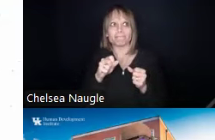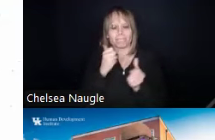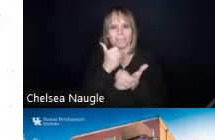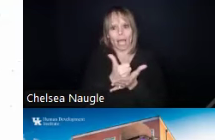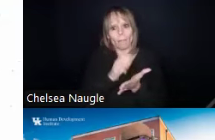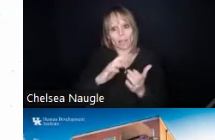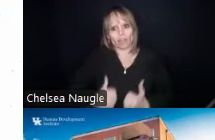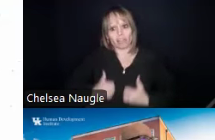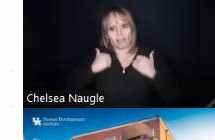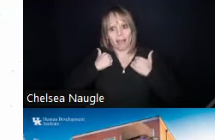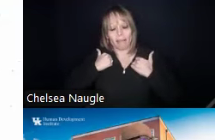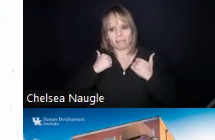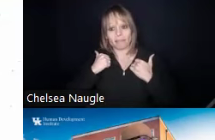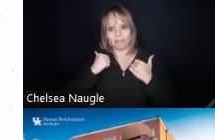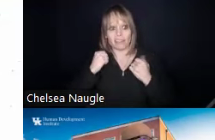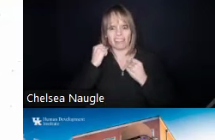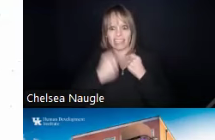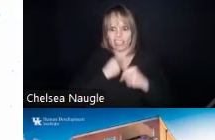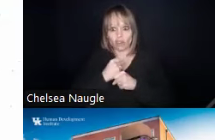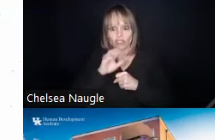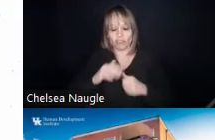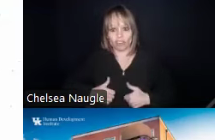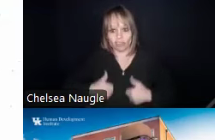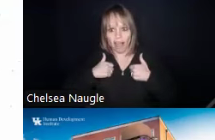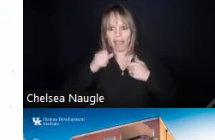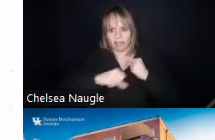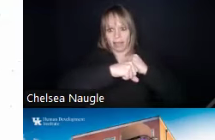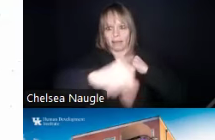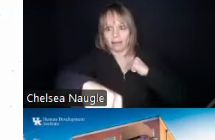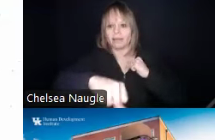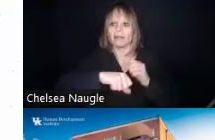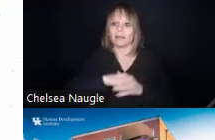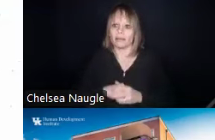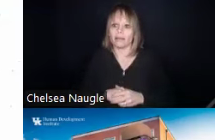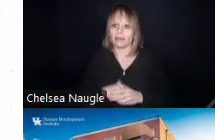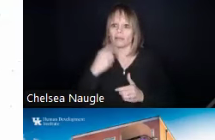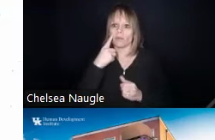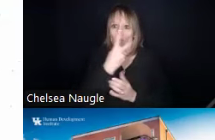everything uh for people with both autism and maybe more broadly uh neurodevelopmental disabilities.